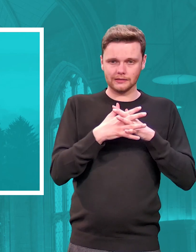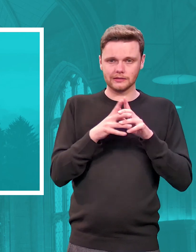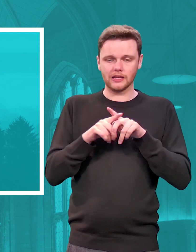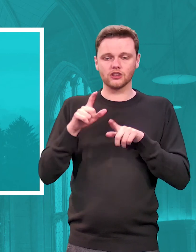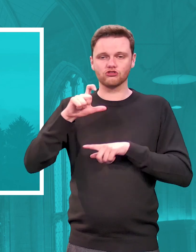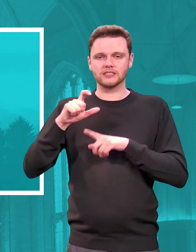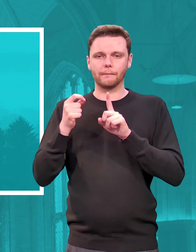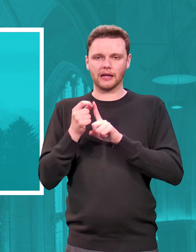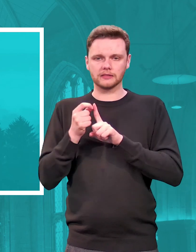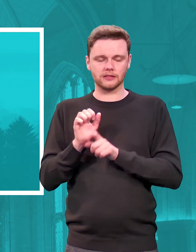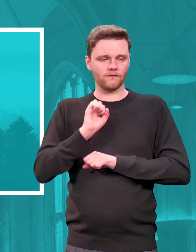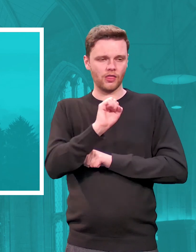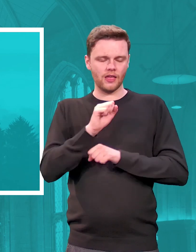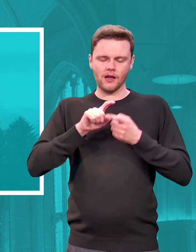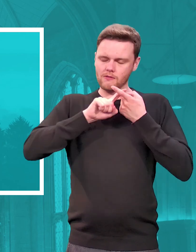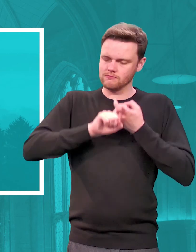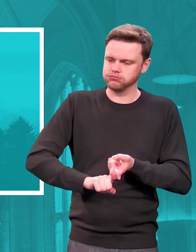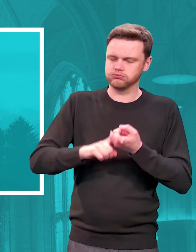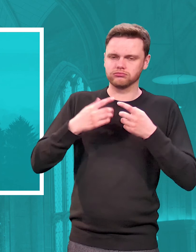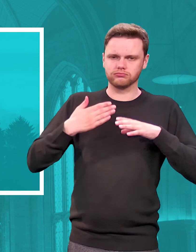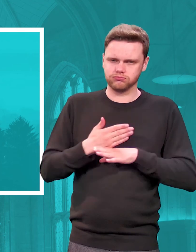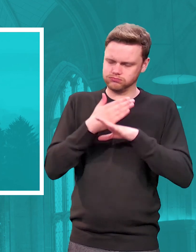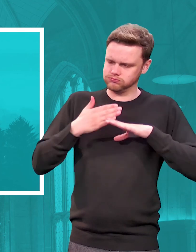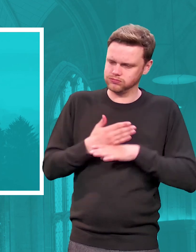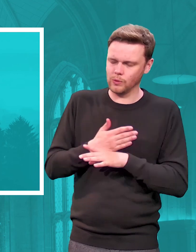for their dedicated effort over a prolonged period